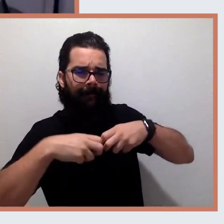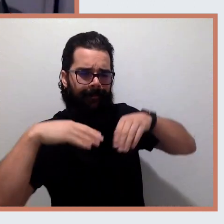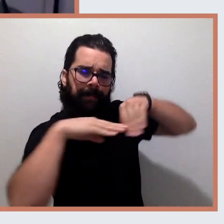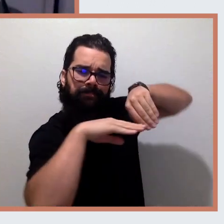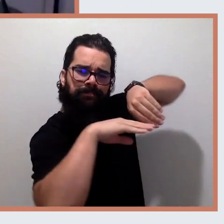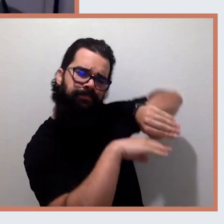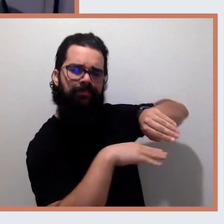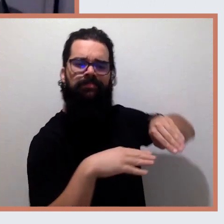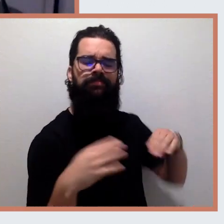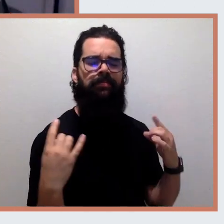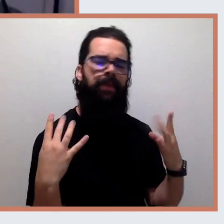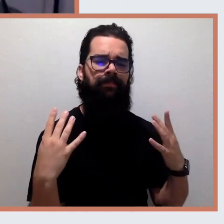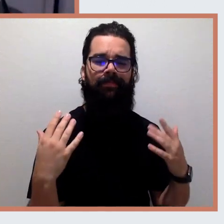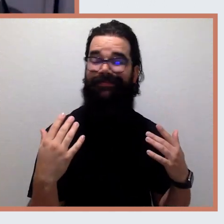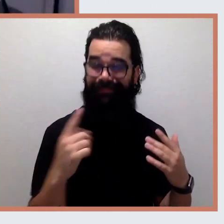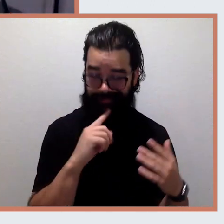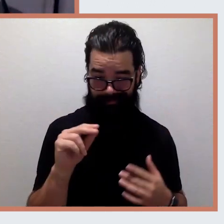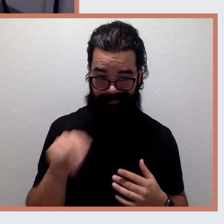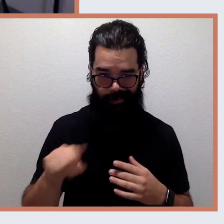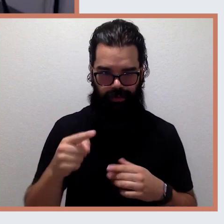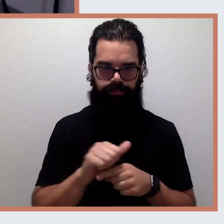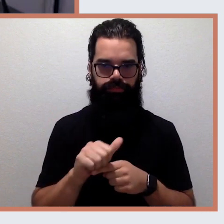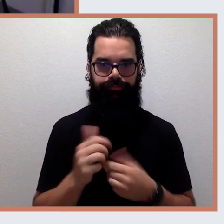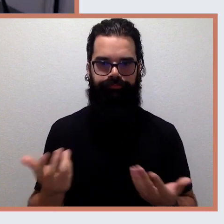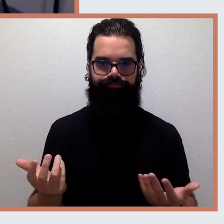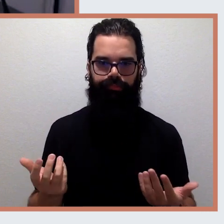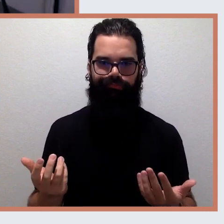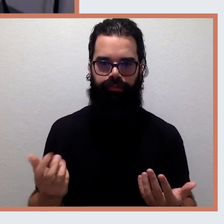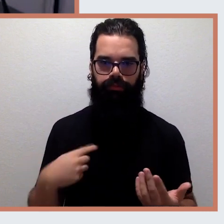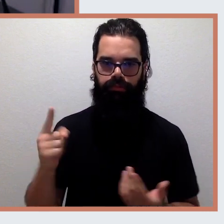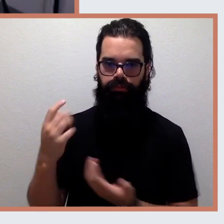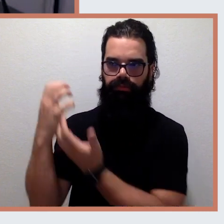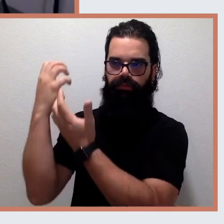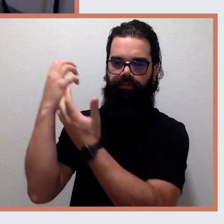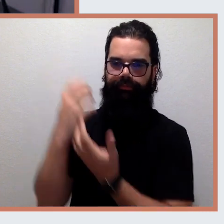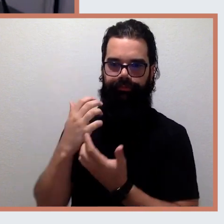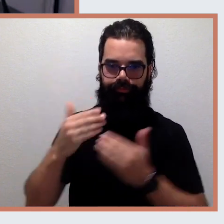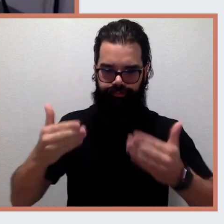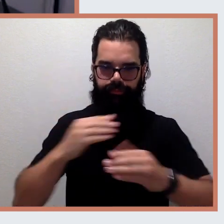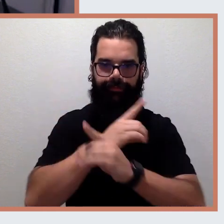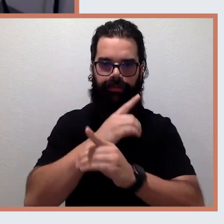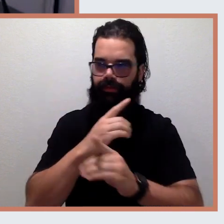No, it was at practice where I caught the ball, I was a receiver and also DB on defense.